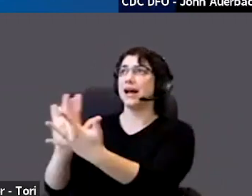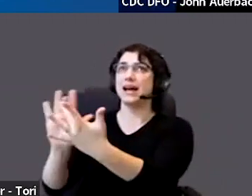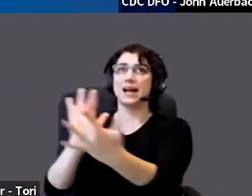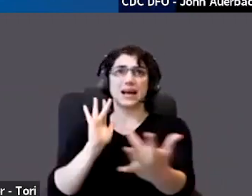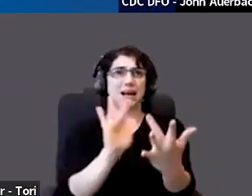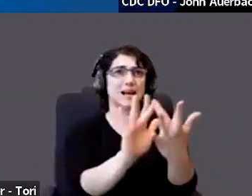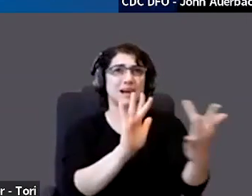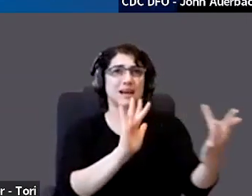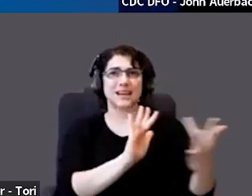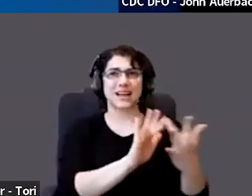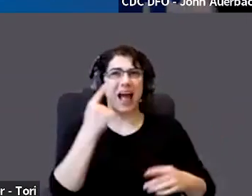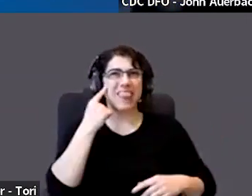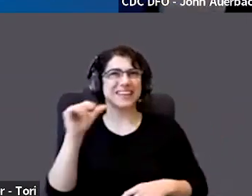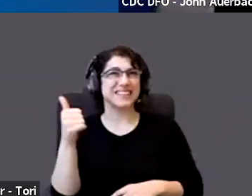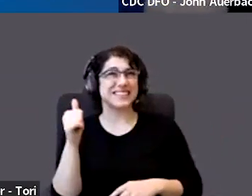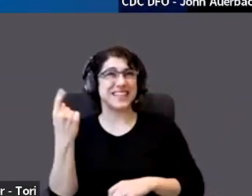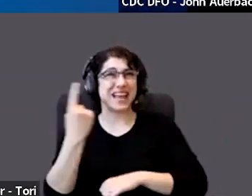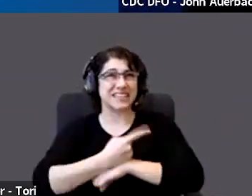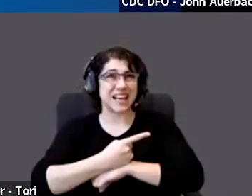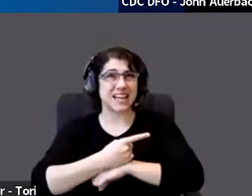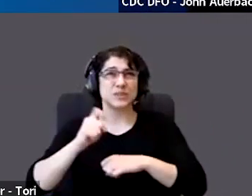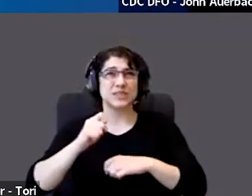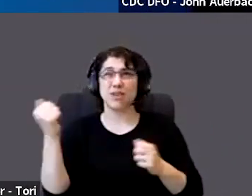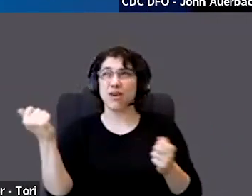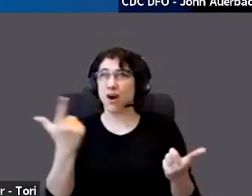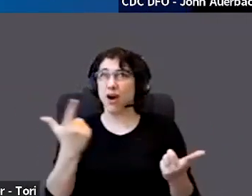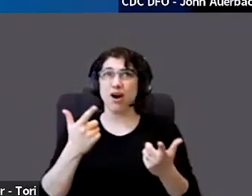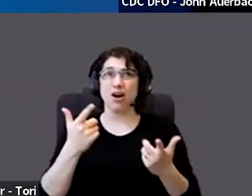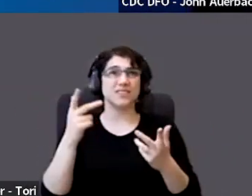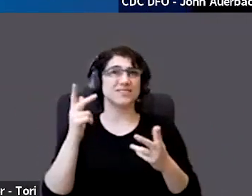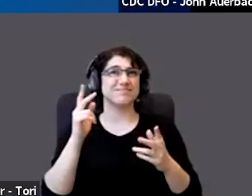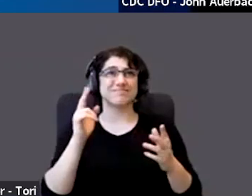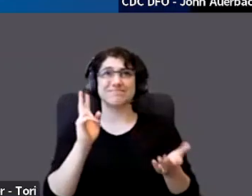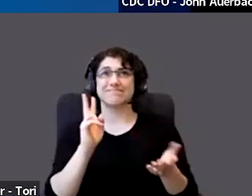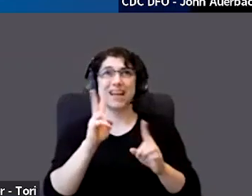I believe ten days we'll need to have all the nominations in. So stay tuned. Julie?